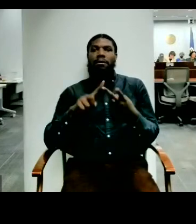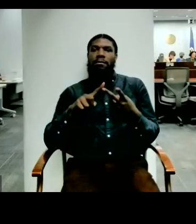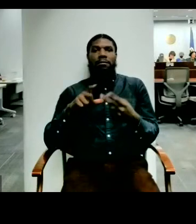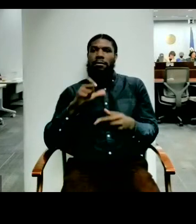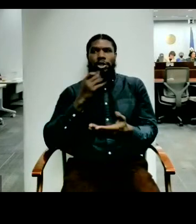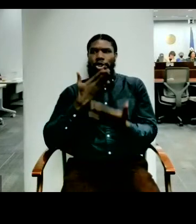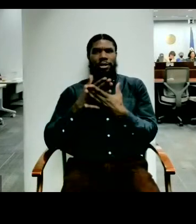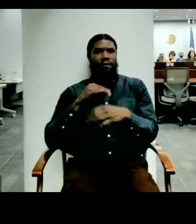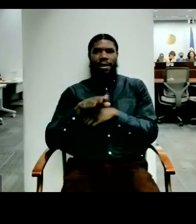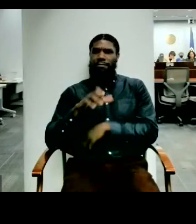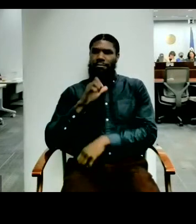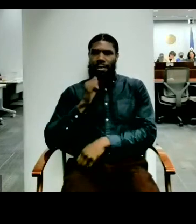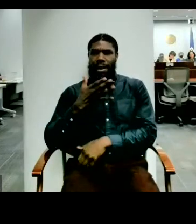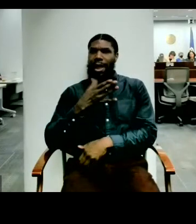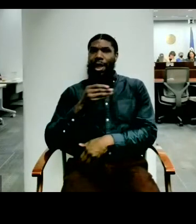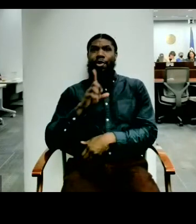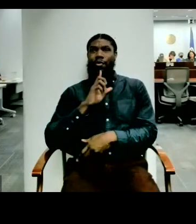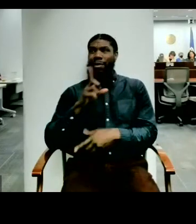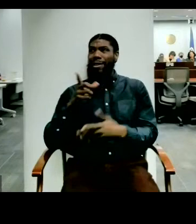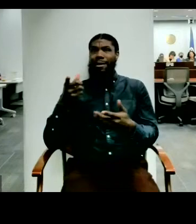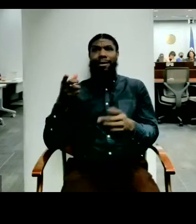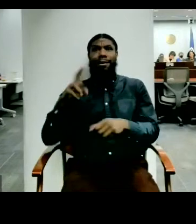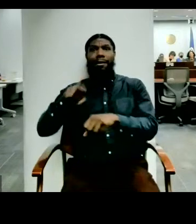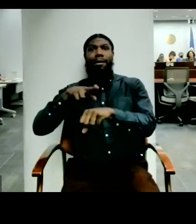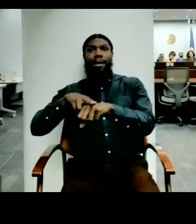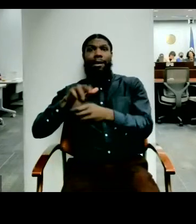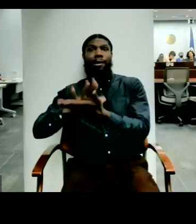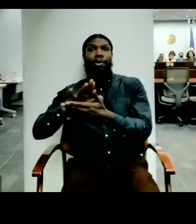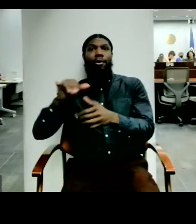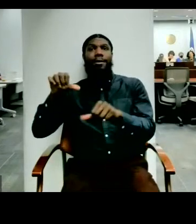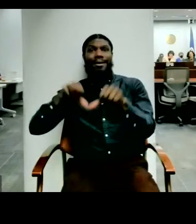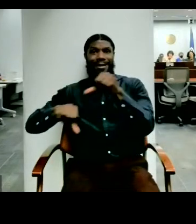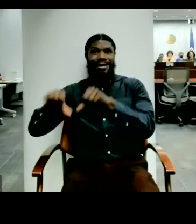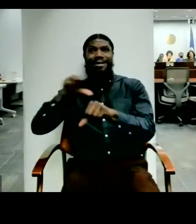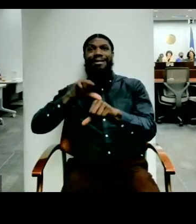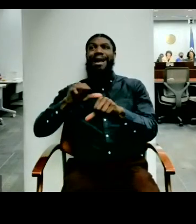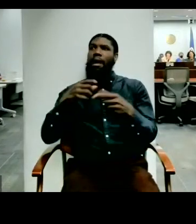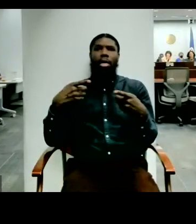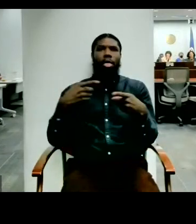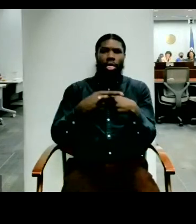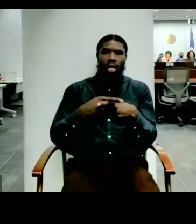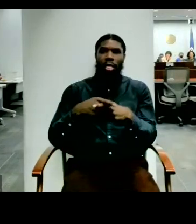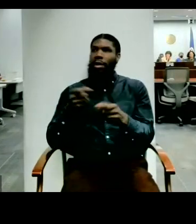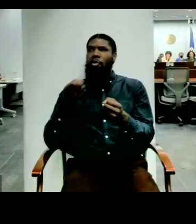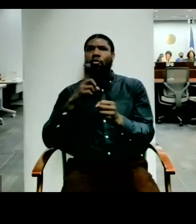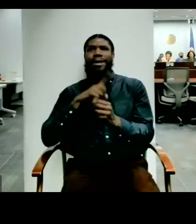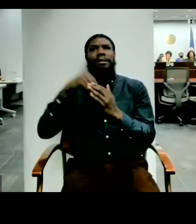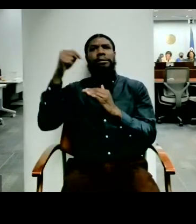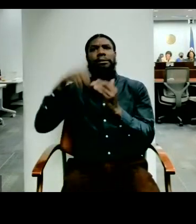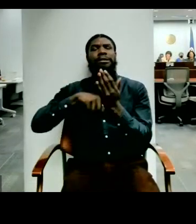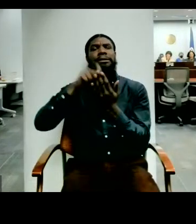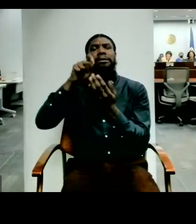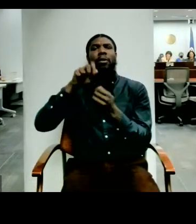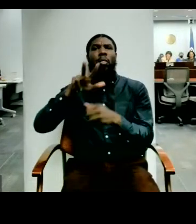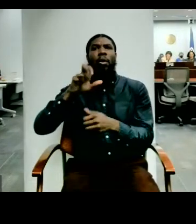be directly contrary to what the national academy of sciences has in a very thoughtful 300-page detailed report, recommended.